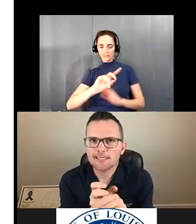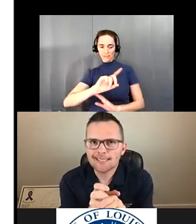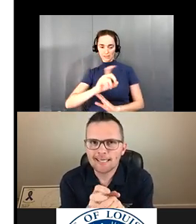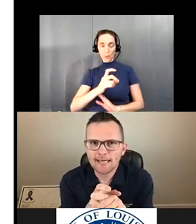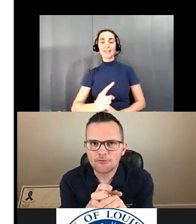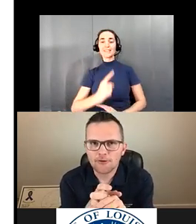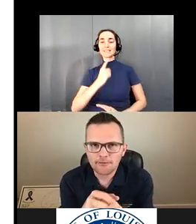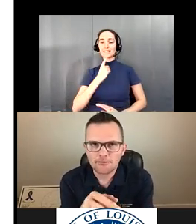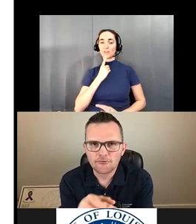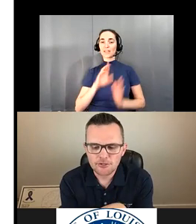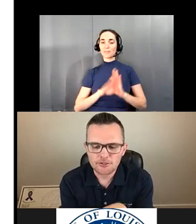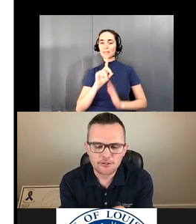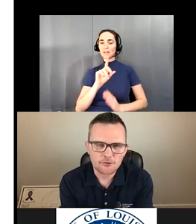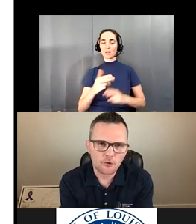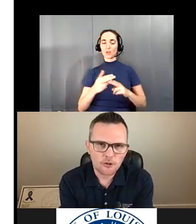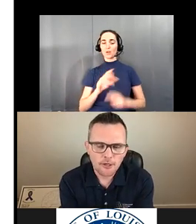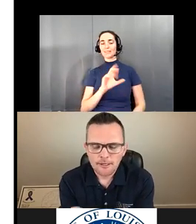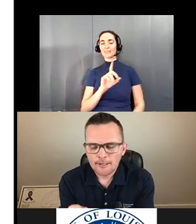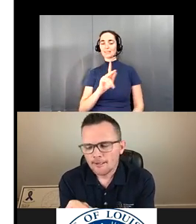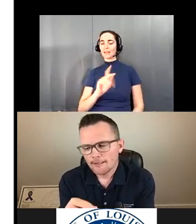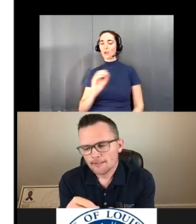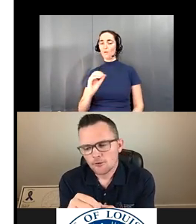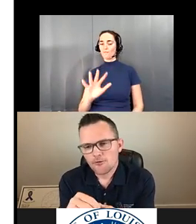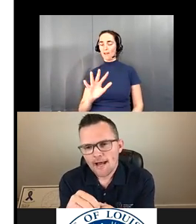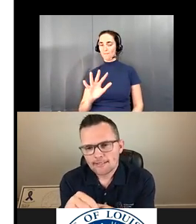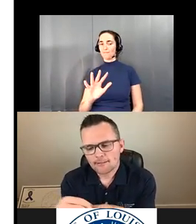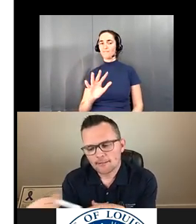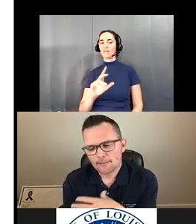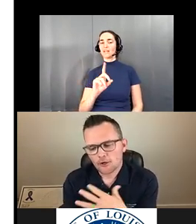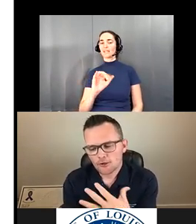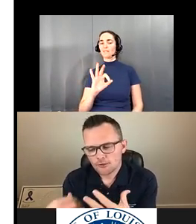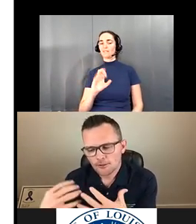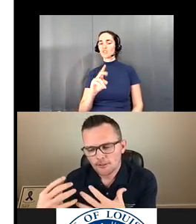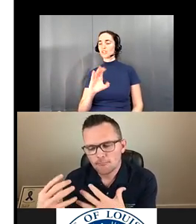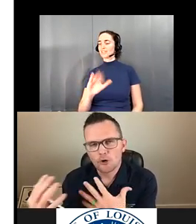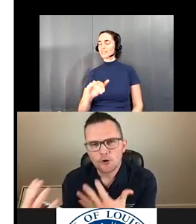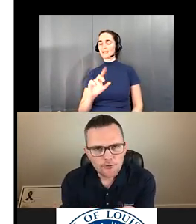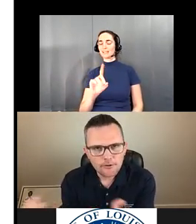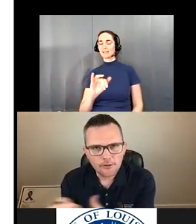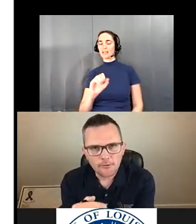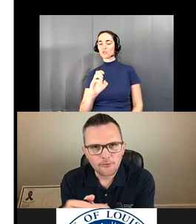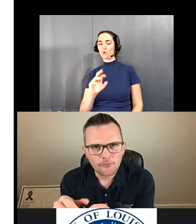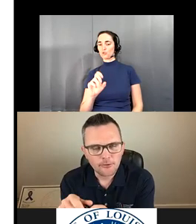CDKO five deficiency disorder. 15:33:44 So that in her birth, we were, we